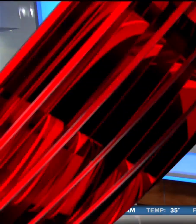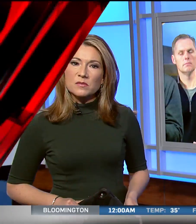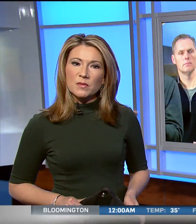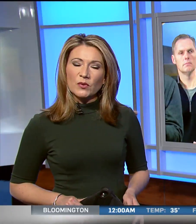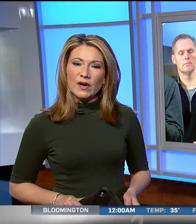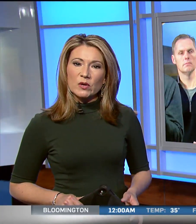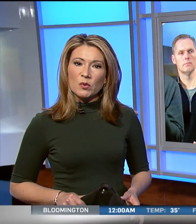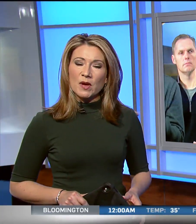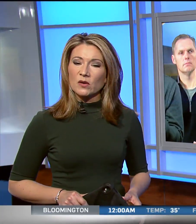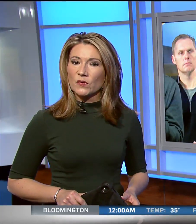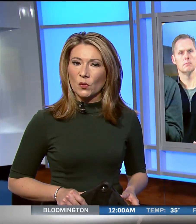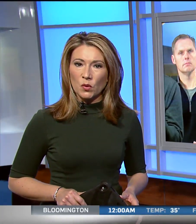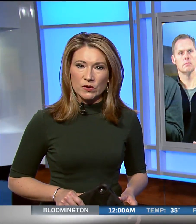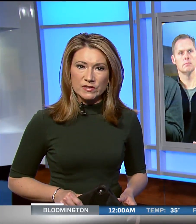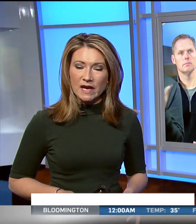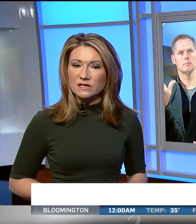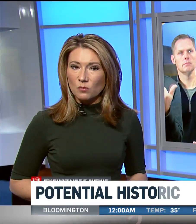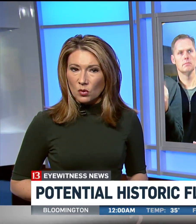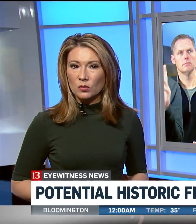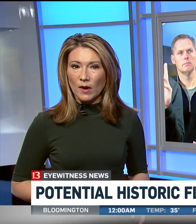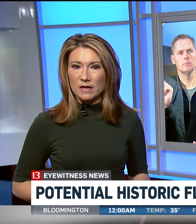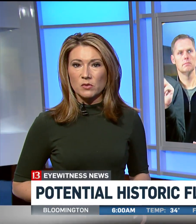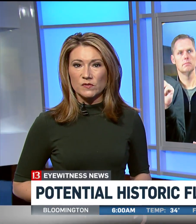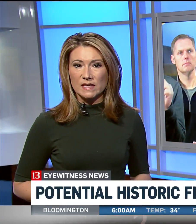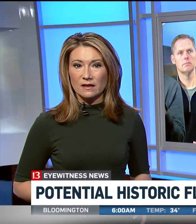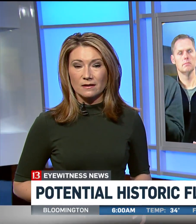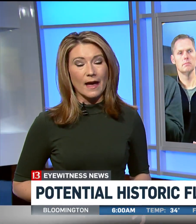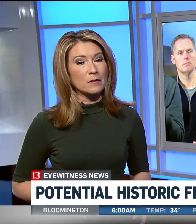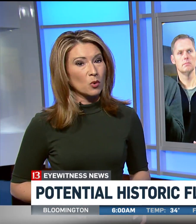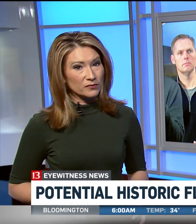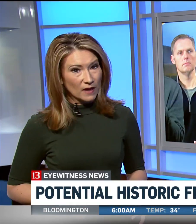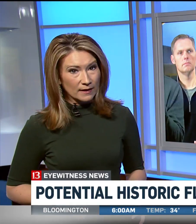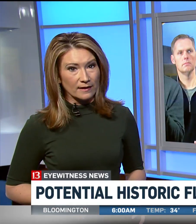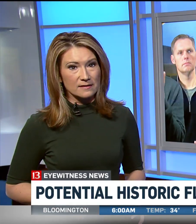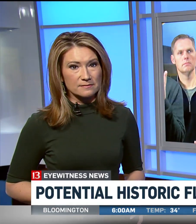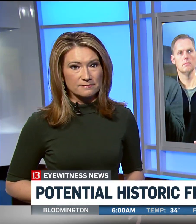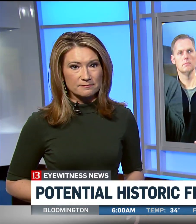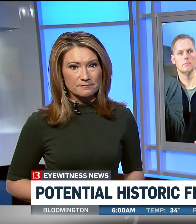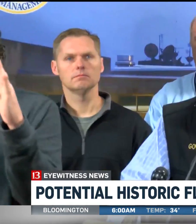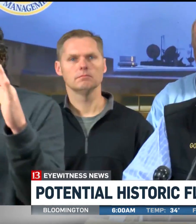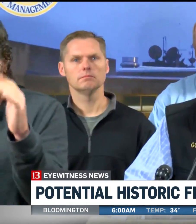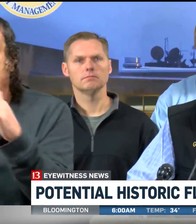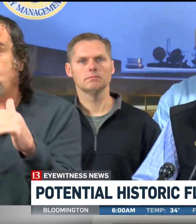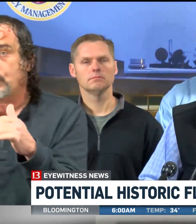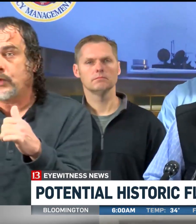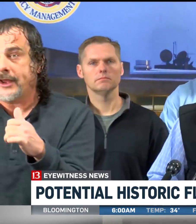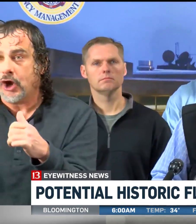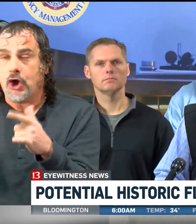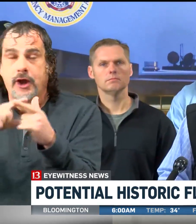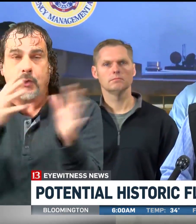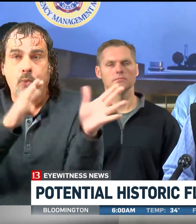SPREAD QUICKLY THROUGHOUT THE APARTMENT. MISSISSIPPI'S GOVERNOR IS TELLING PEOPLE THERE TO PREPARE FOR THE WORST AS MORE RAIN MOVES